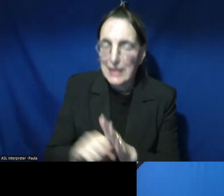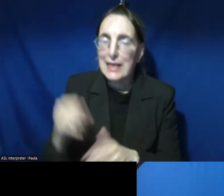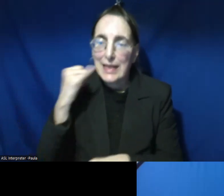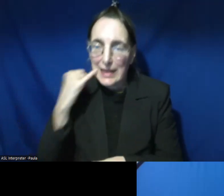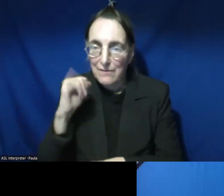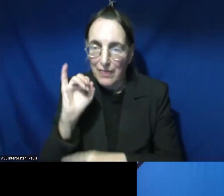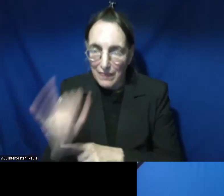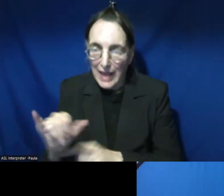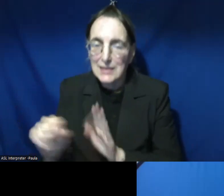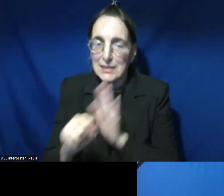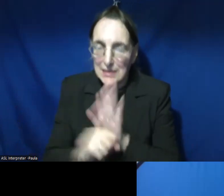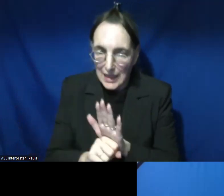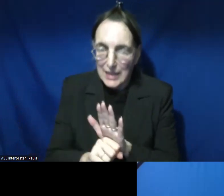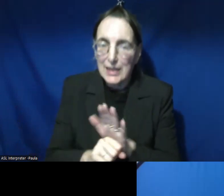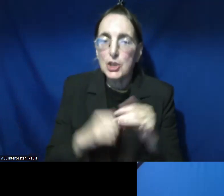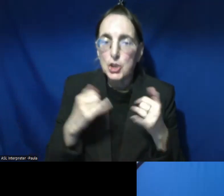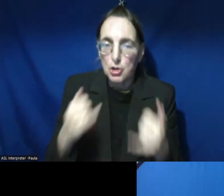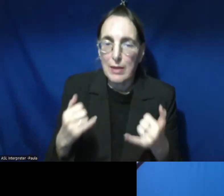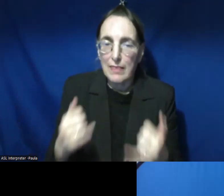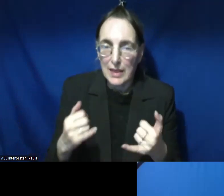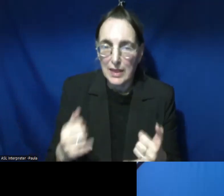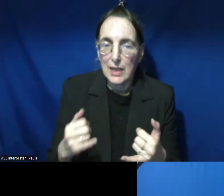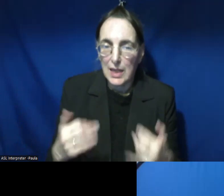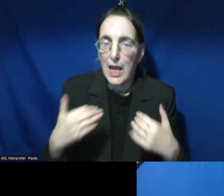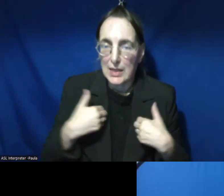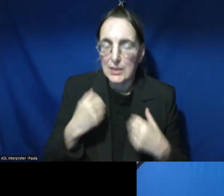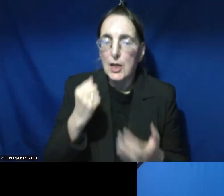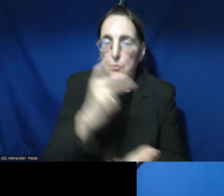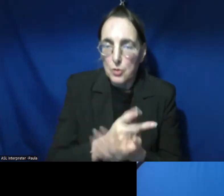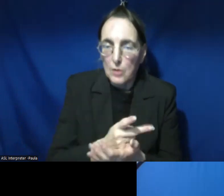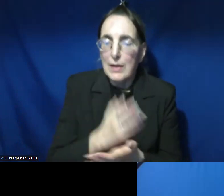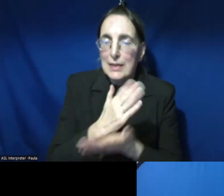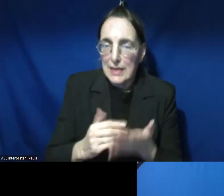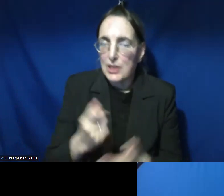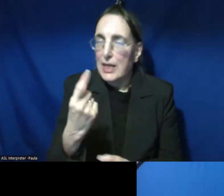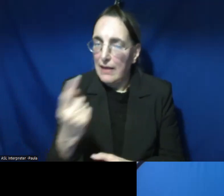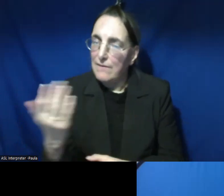currently has an approved section 1115 demonstration that